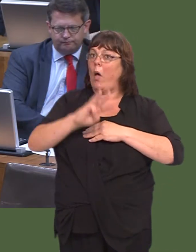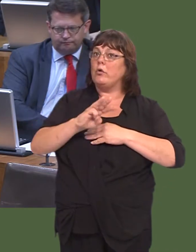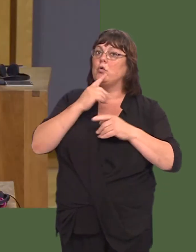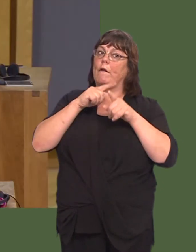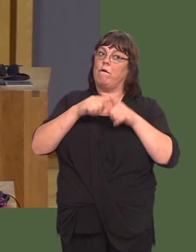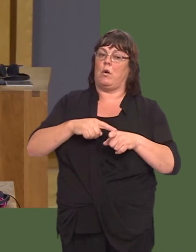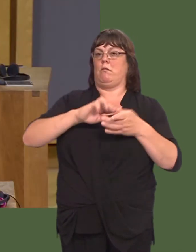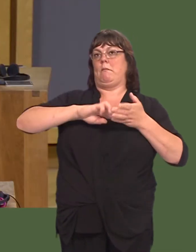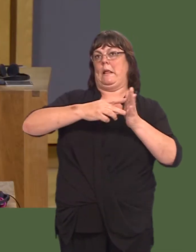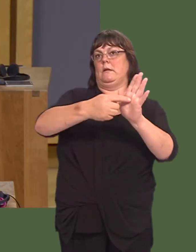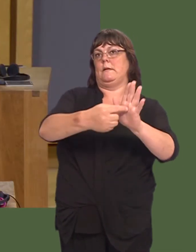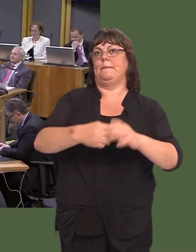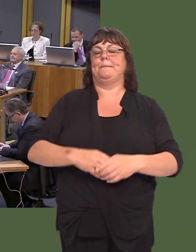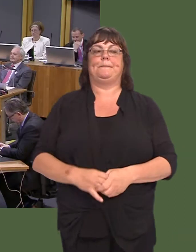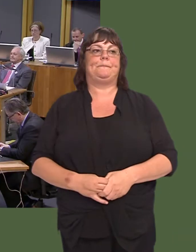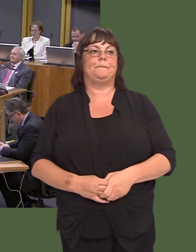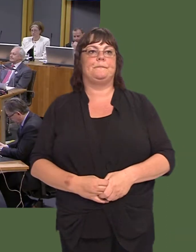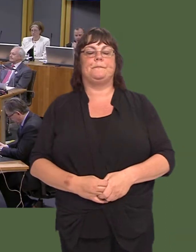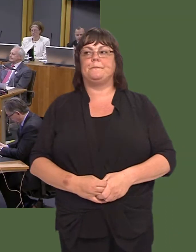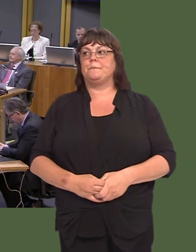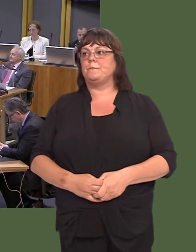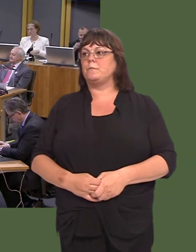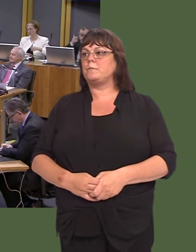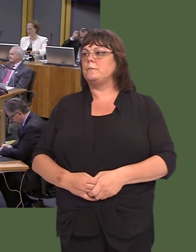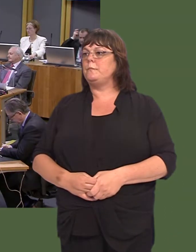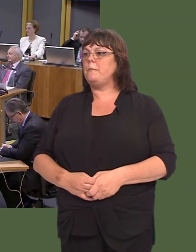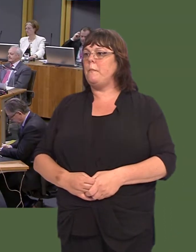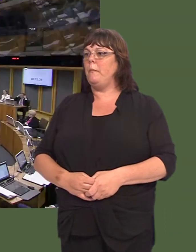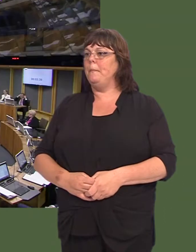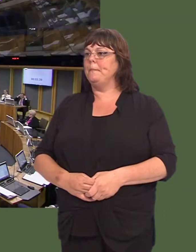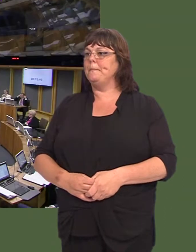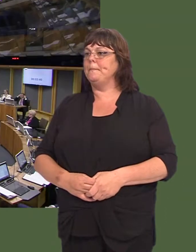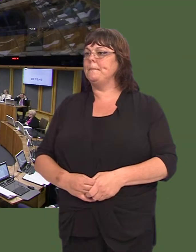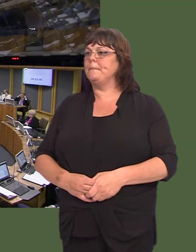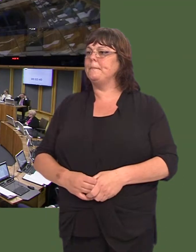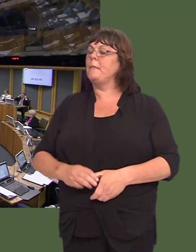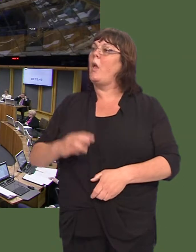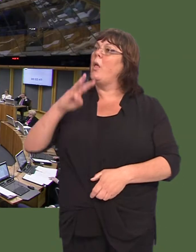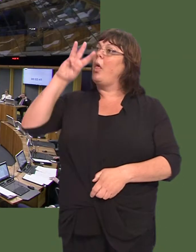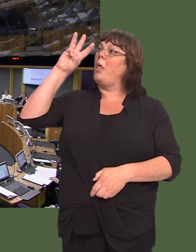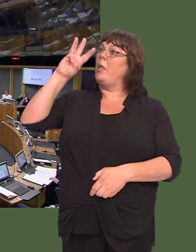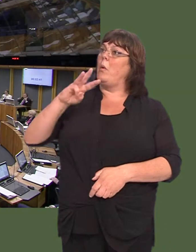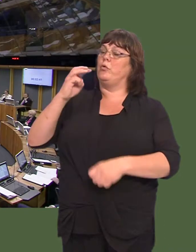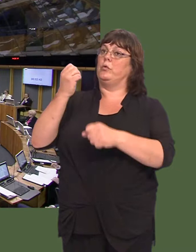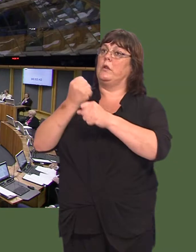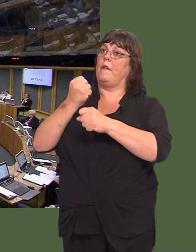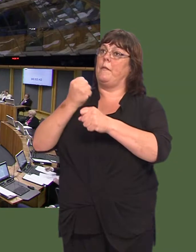Eluned Morgan: Mae gan Lywodraeth Cymru amcan i weld miliwn o siaradwyr Cymraeg erbyn 2050.